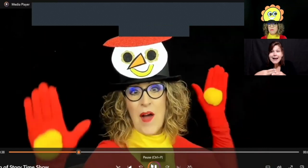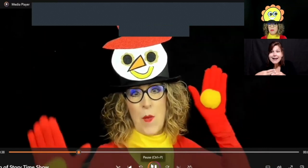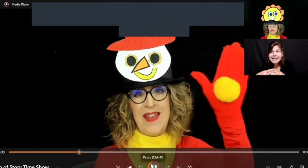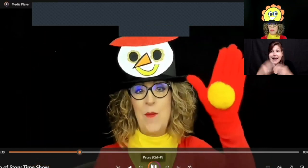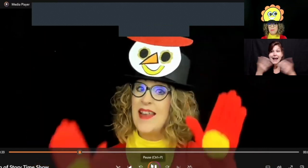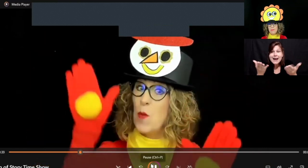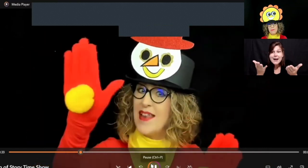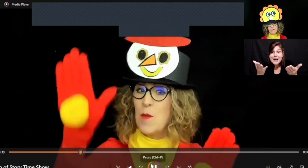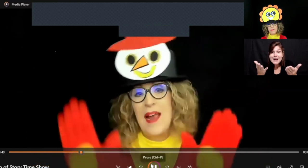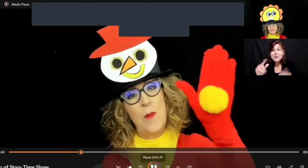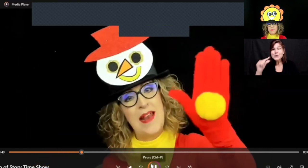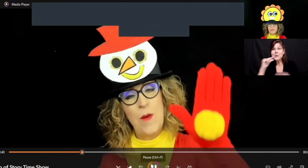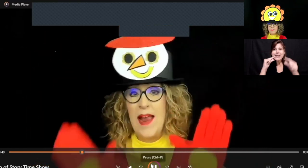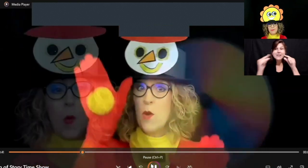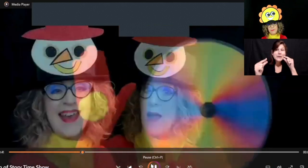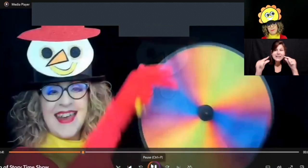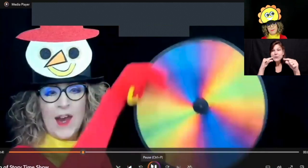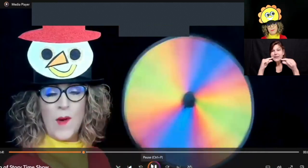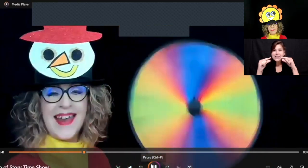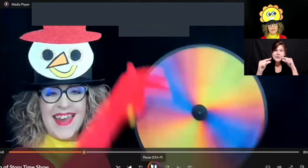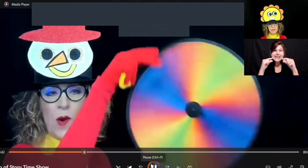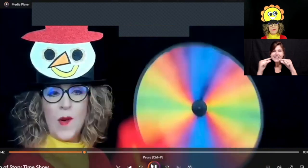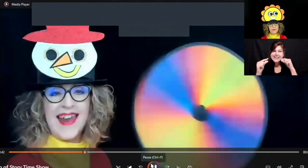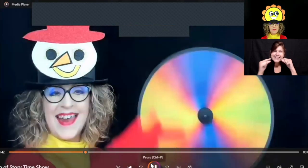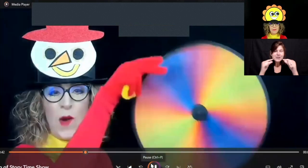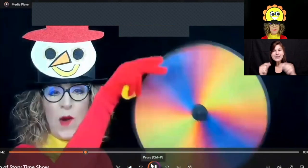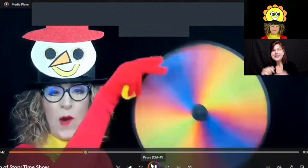ah, Gwyn-Gwyn-Gwyn-Gwyn-Gwynnie-Gwen. Wee, wee, wee, wee, wee!